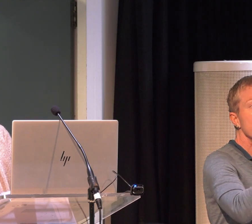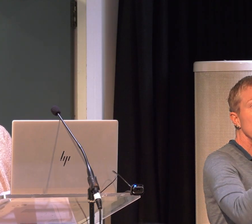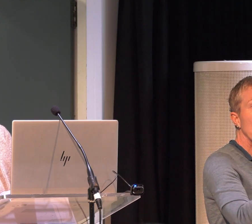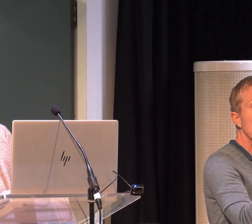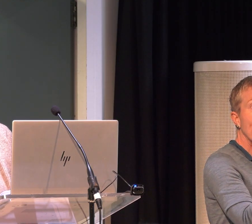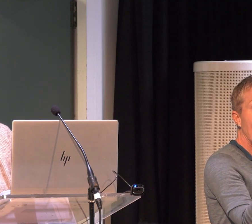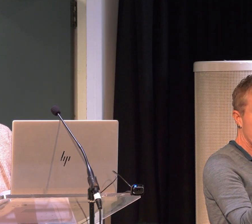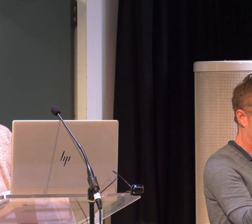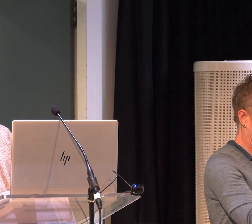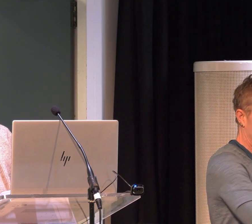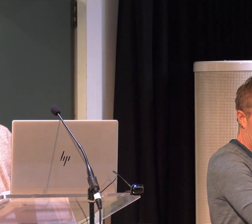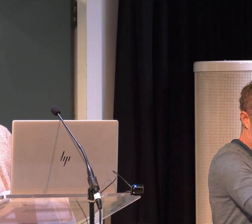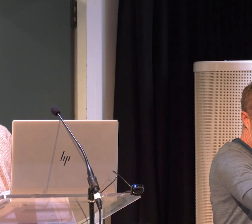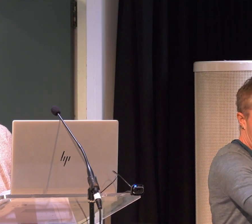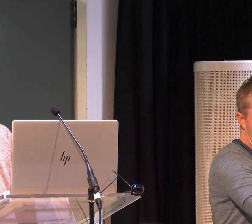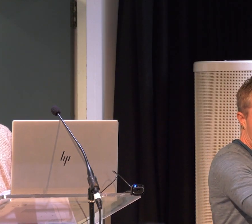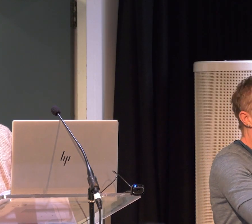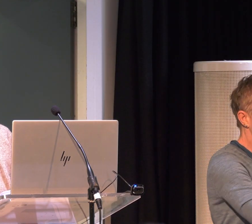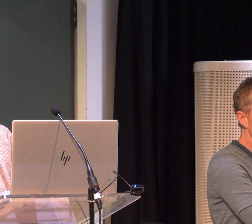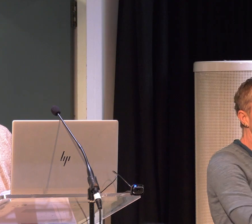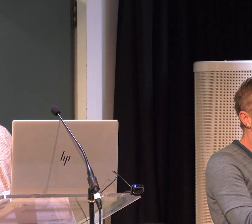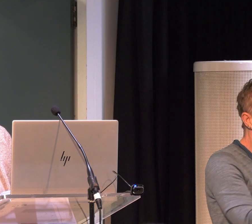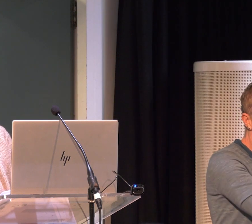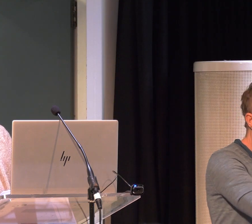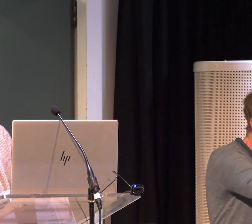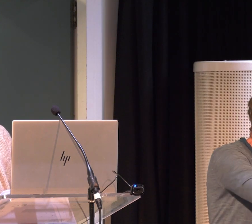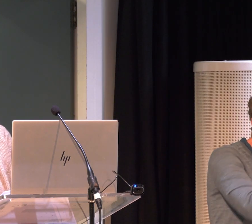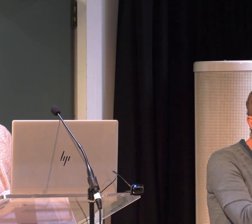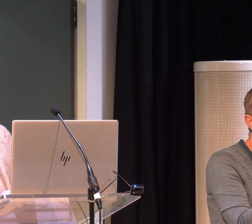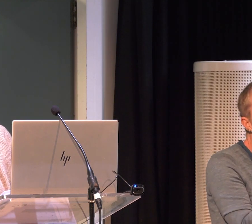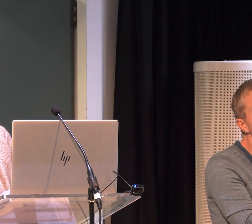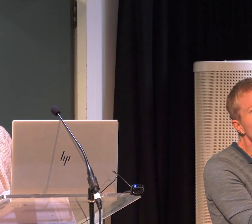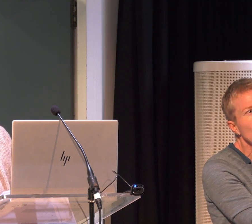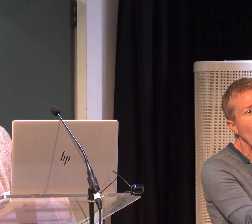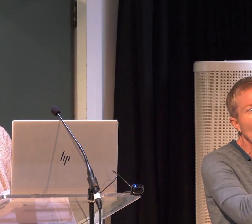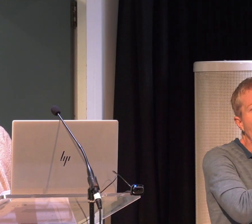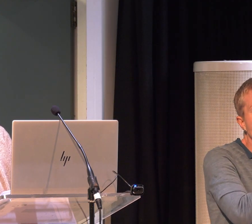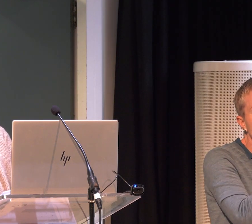the programmes engaged with nearly 2000 children and young people, in forms and school settings,